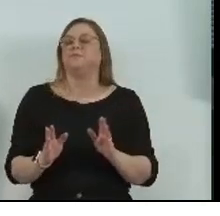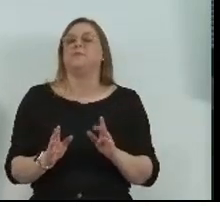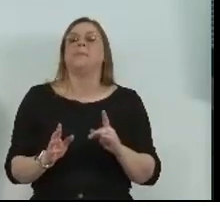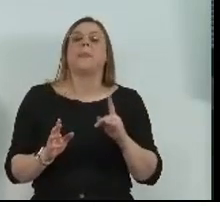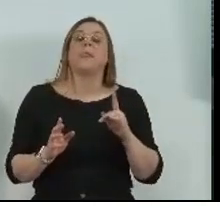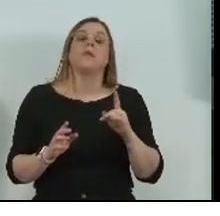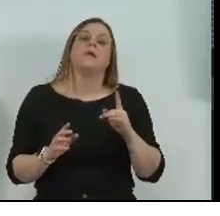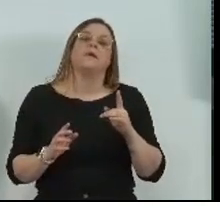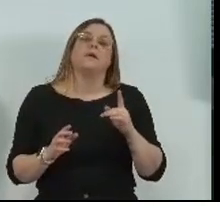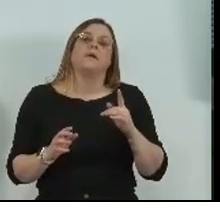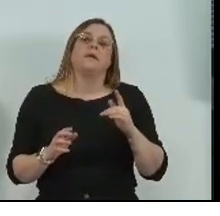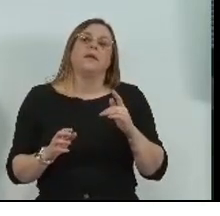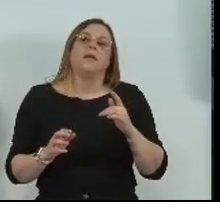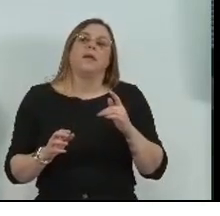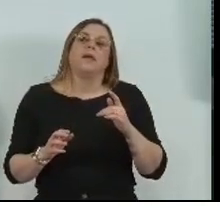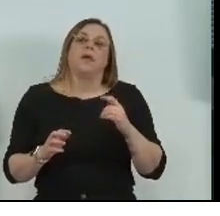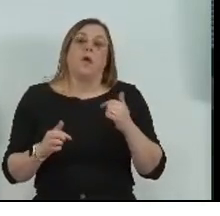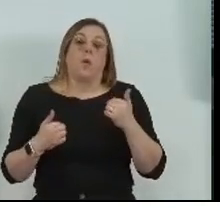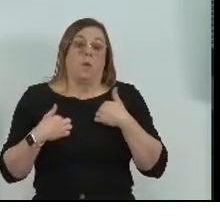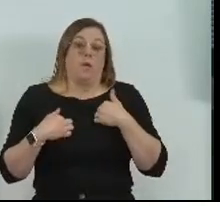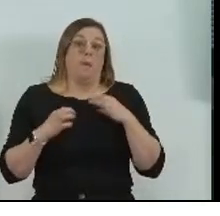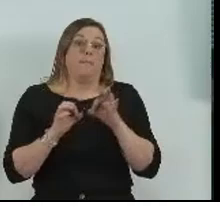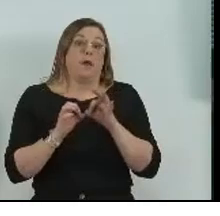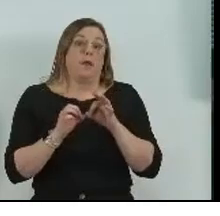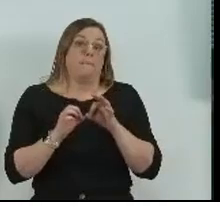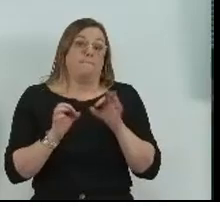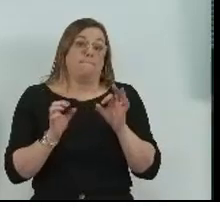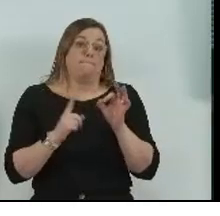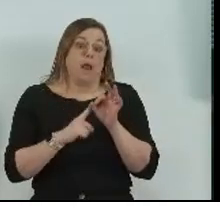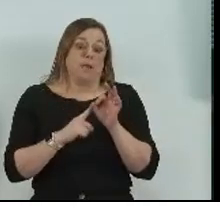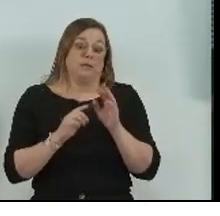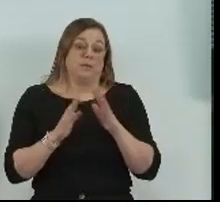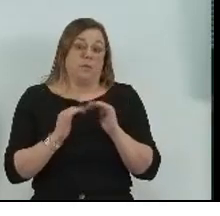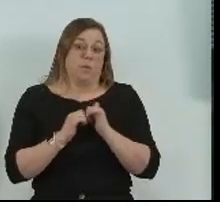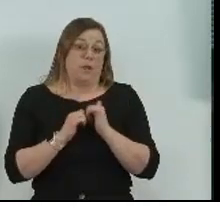So effectively we were at Buckingham Palace last weekend or last week. Sorry. We got to meet